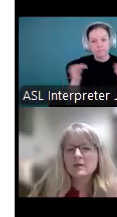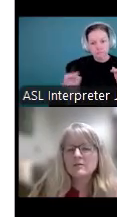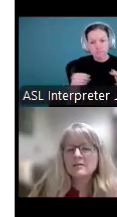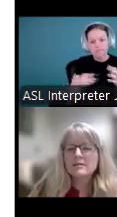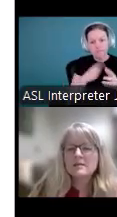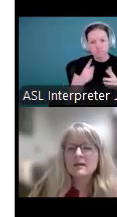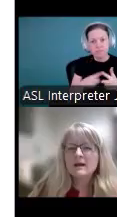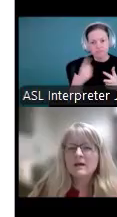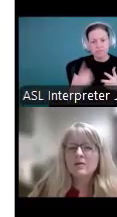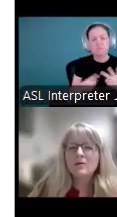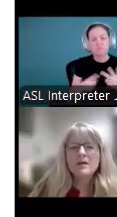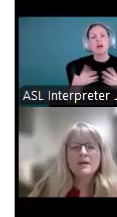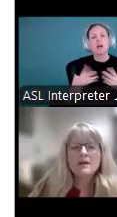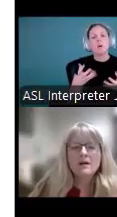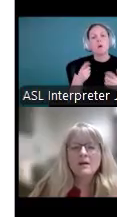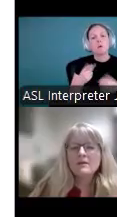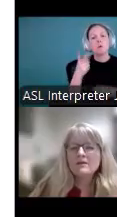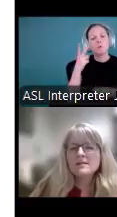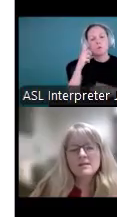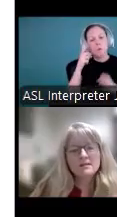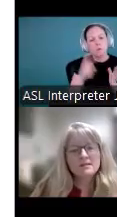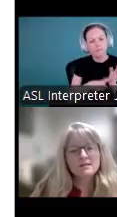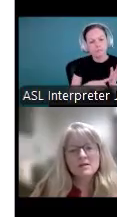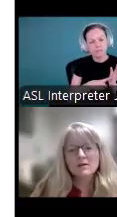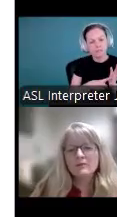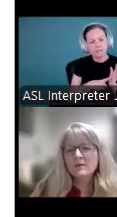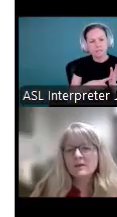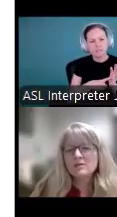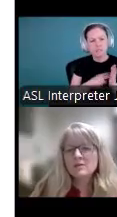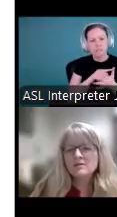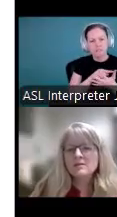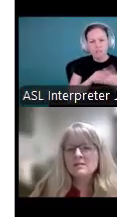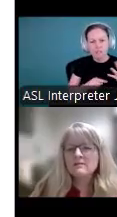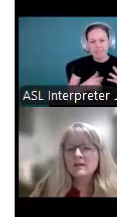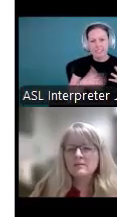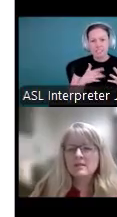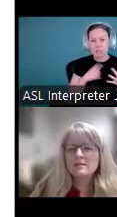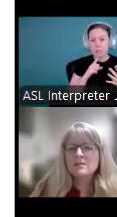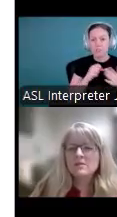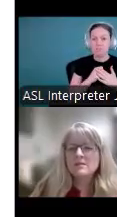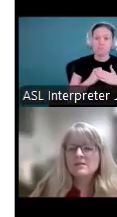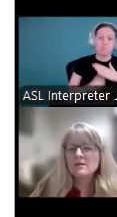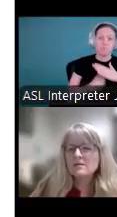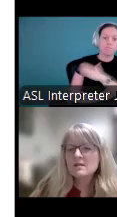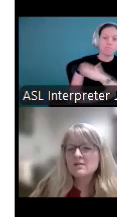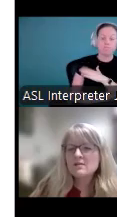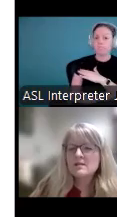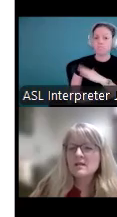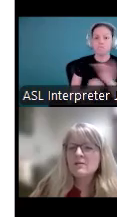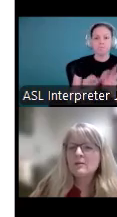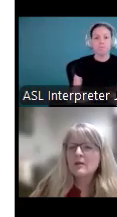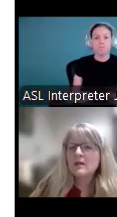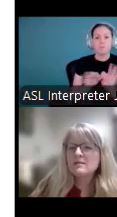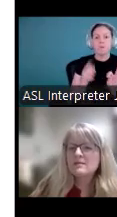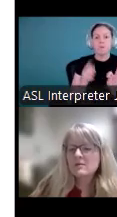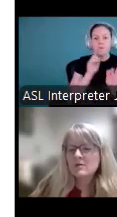to be able to see how all of these senses are foundational to development. So the skills that you'll see when we get to some